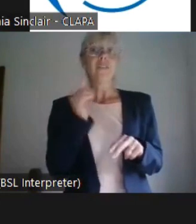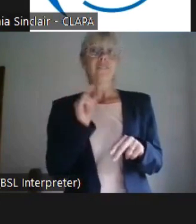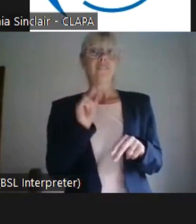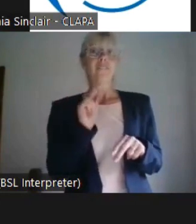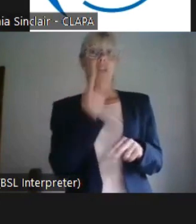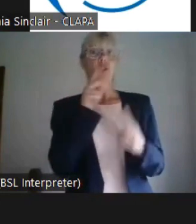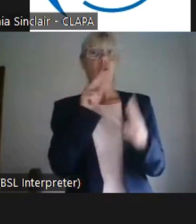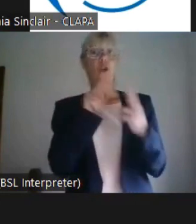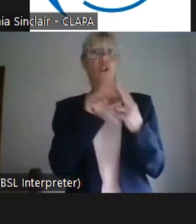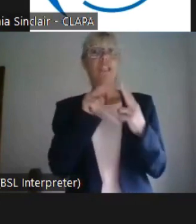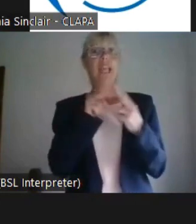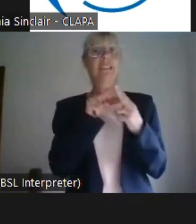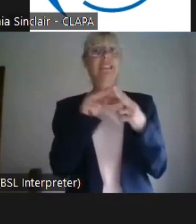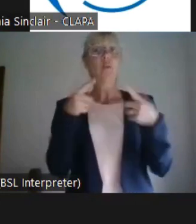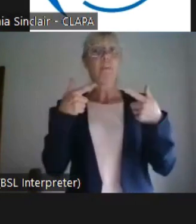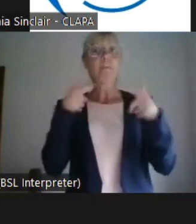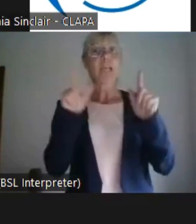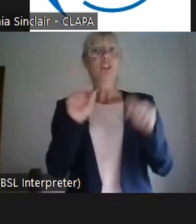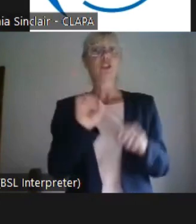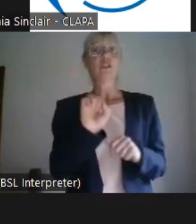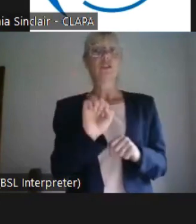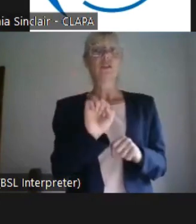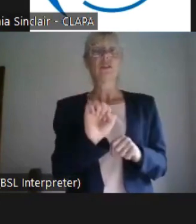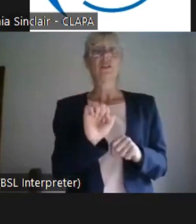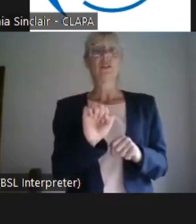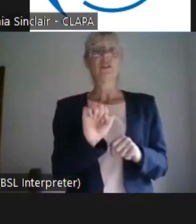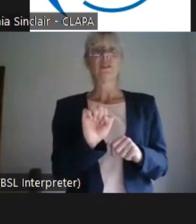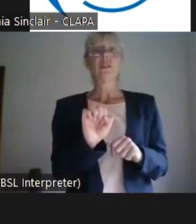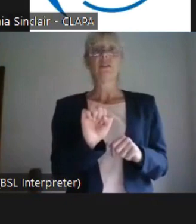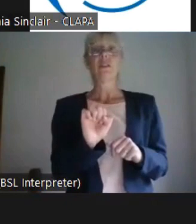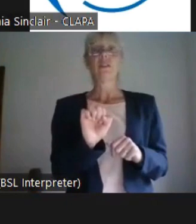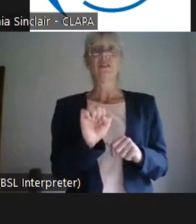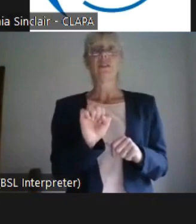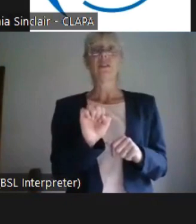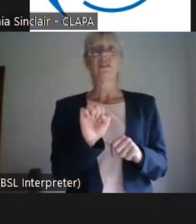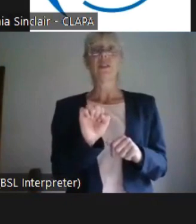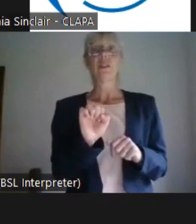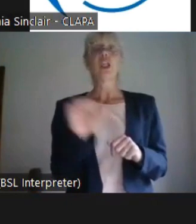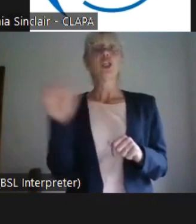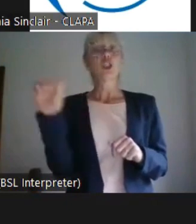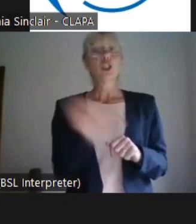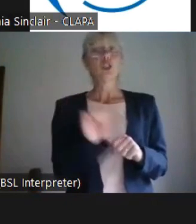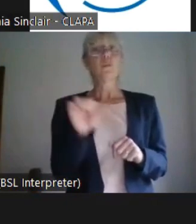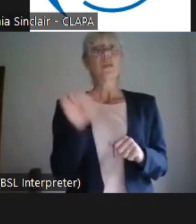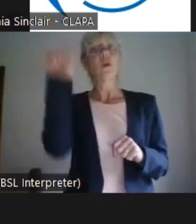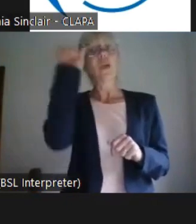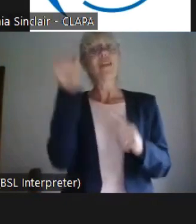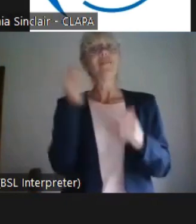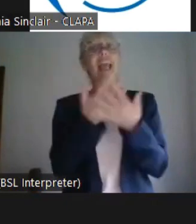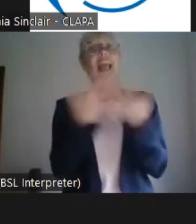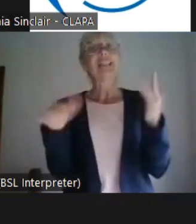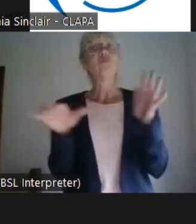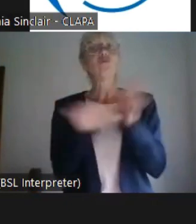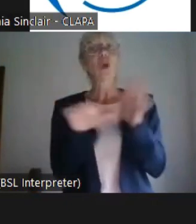and uh they should be aware of any problems you have in performing your work